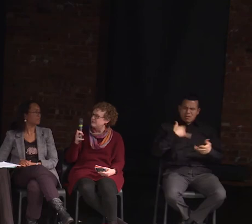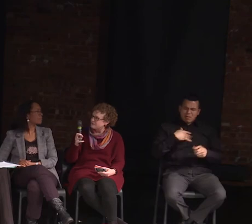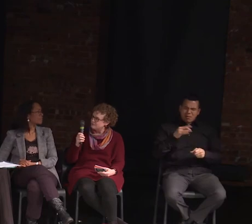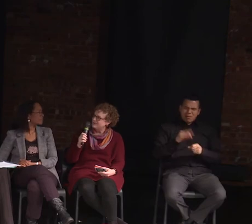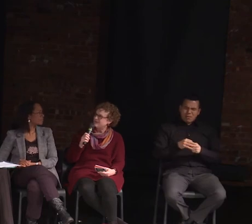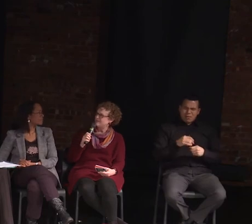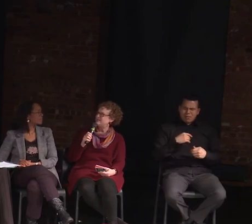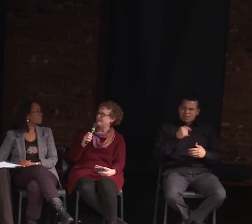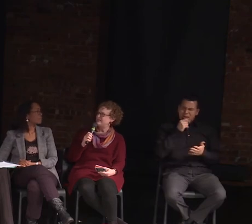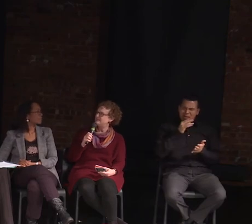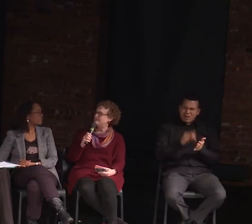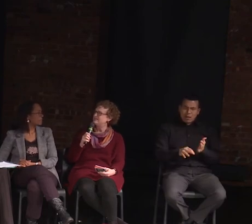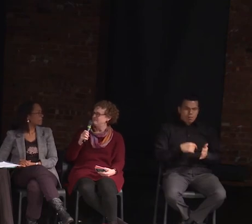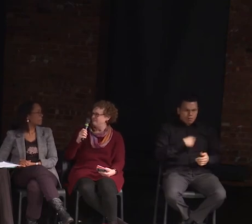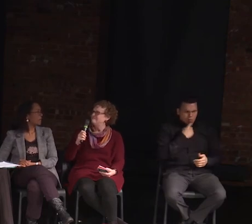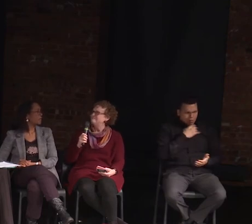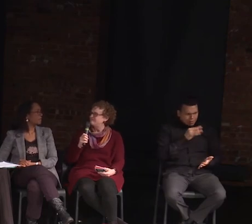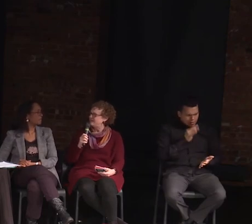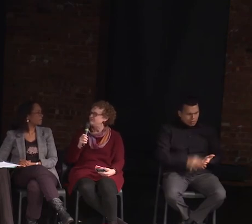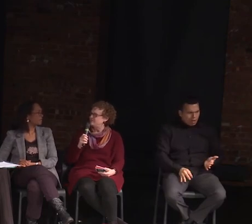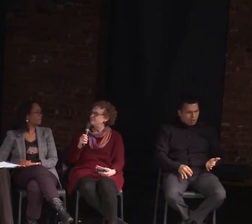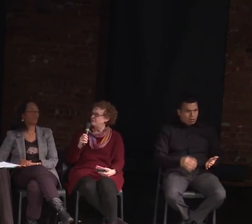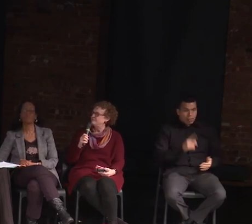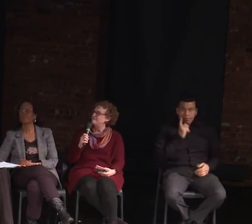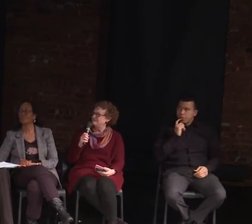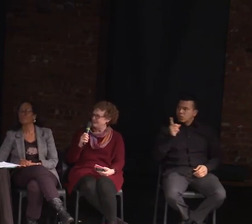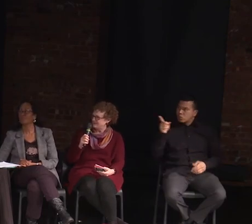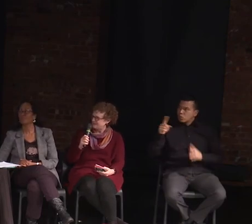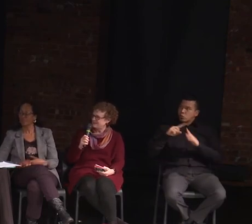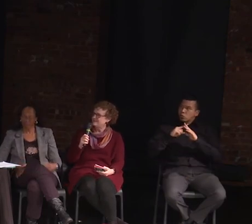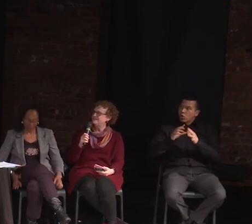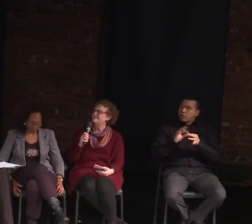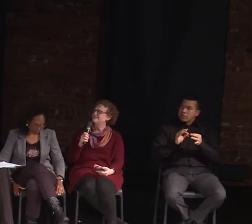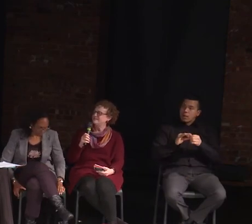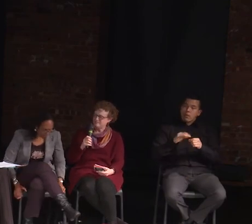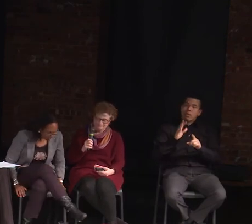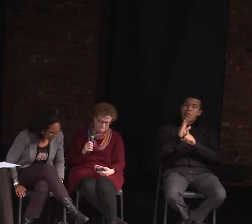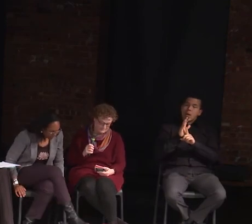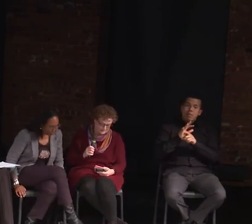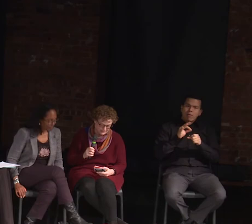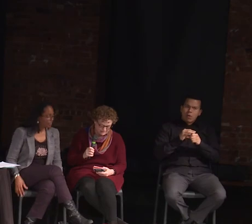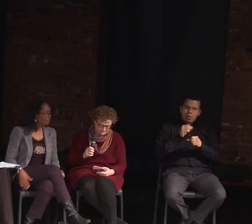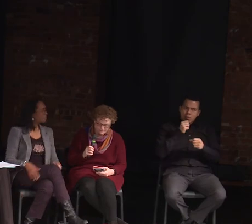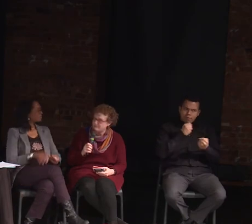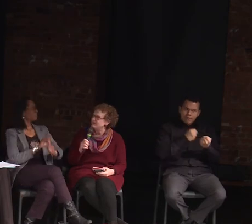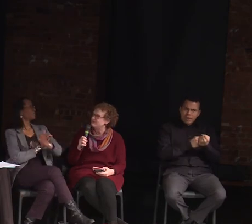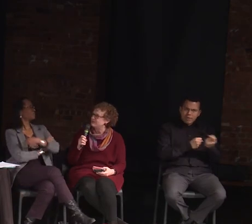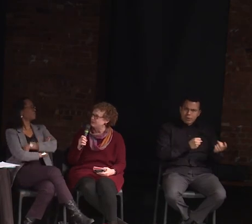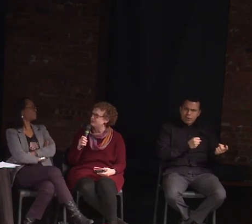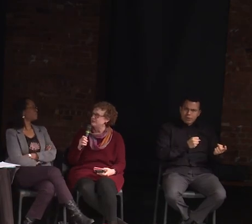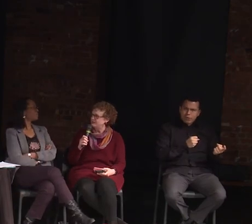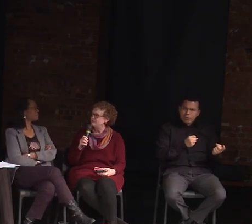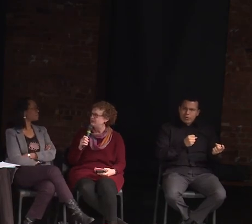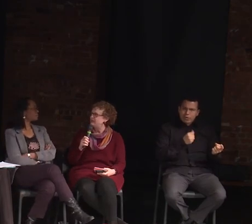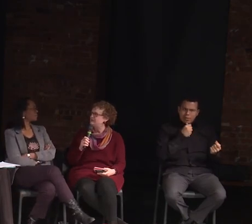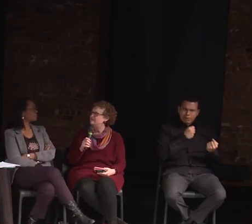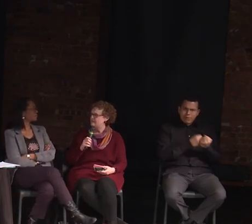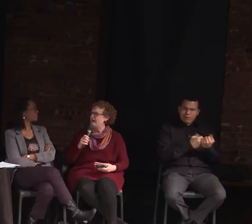You began by saying that the popular vote had not gone the way of the leader and that